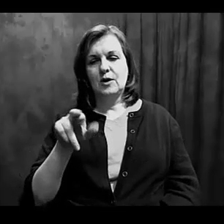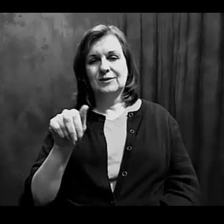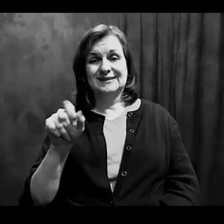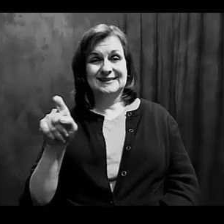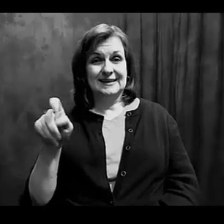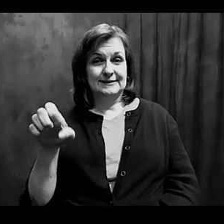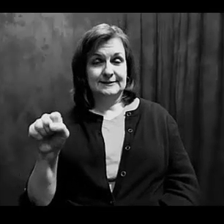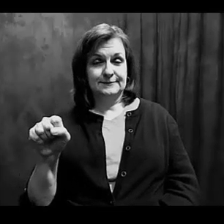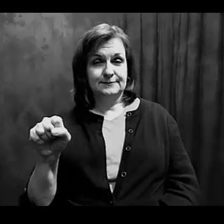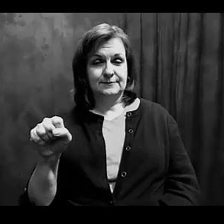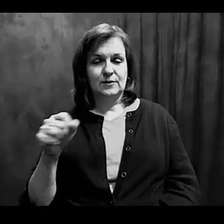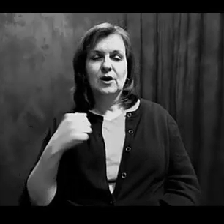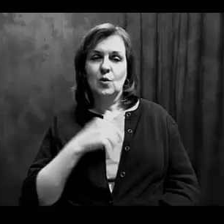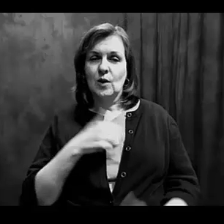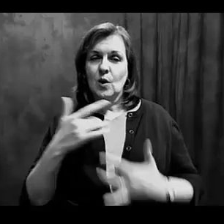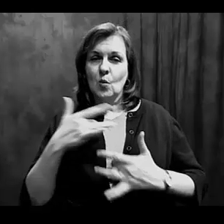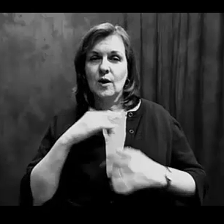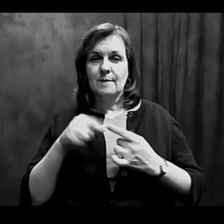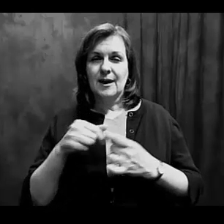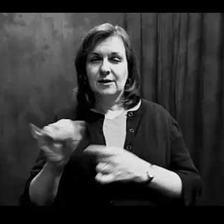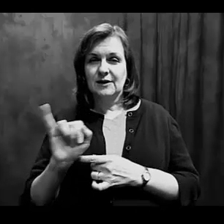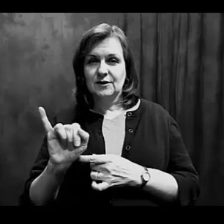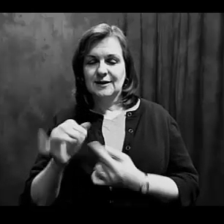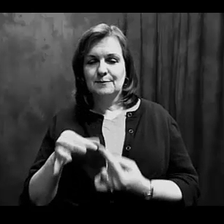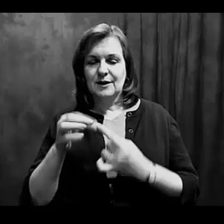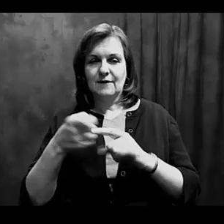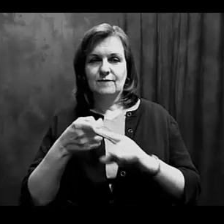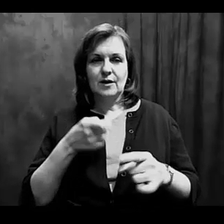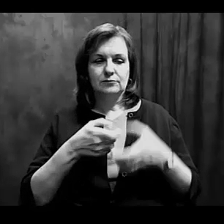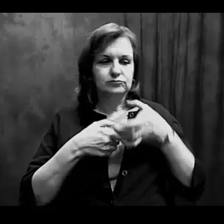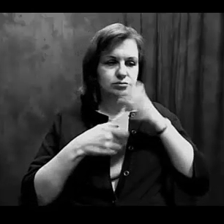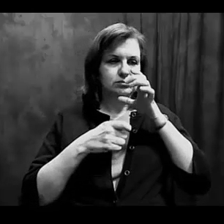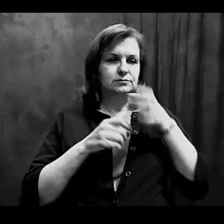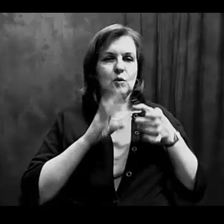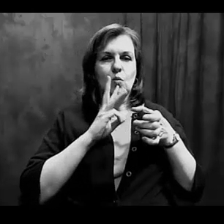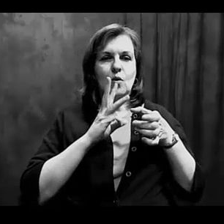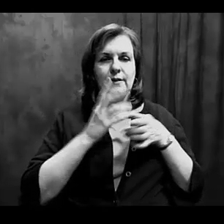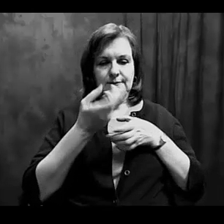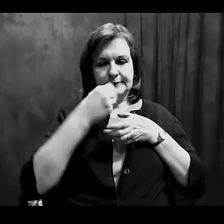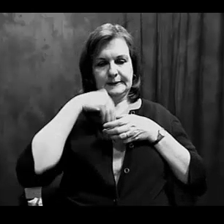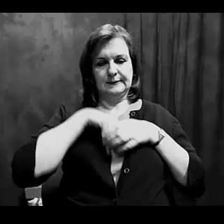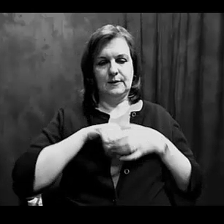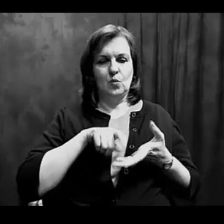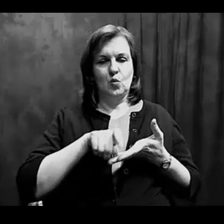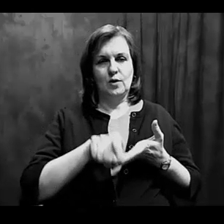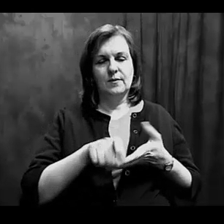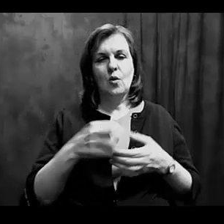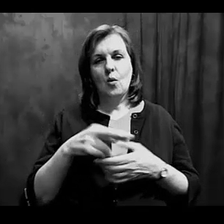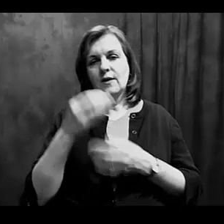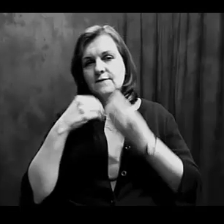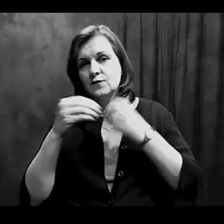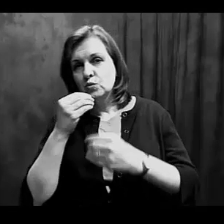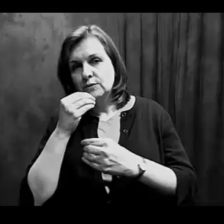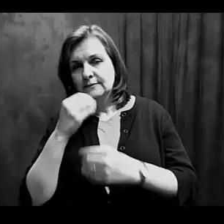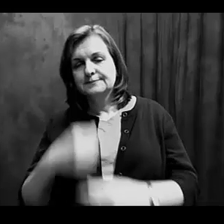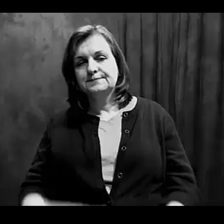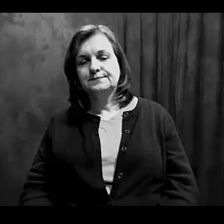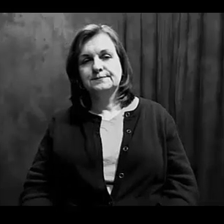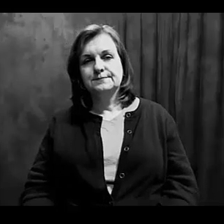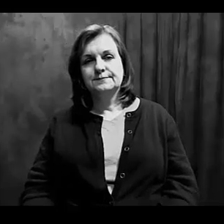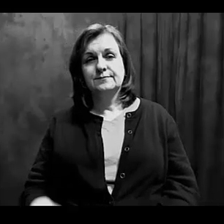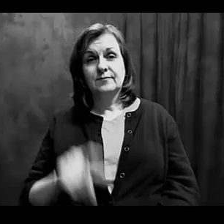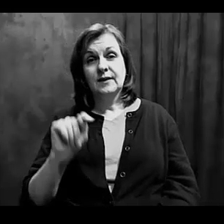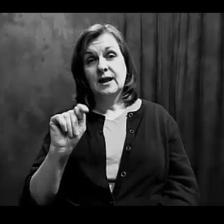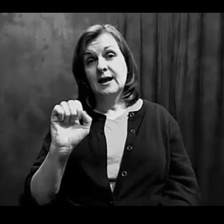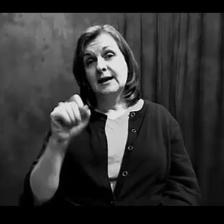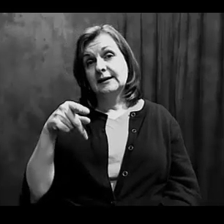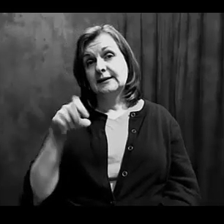so we worry about infections particularly from water supplies and food supplies with these sorts of organisms